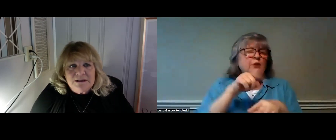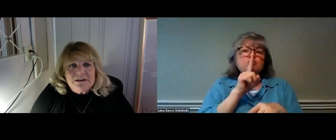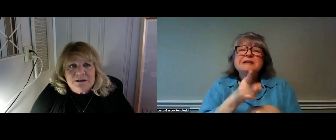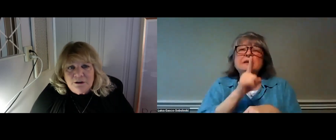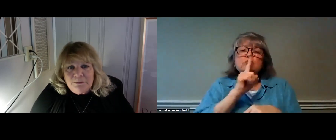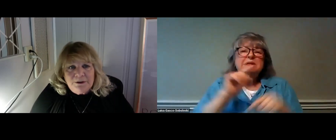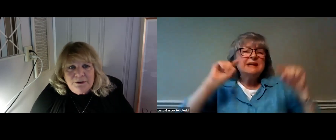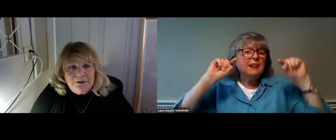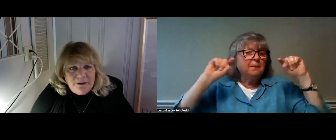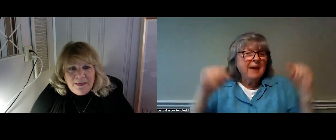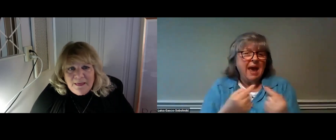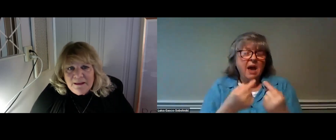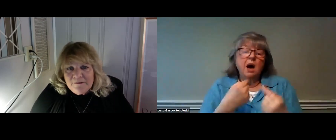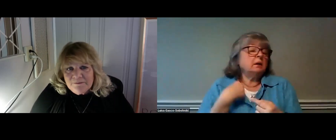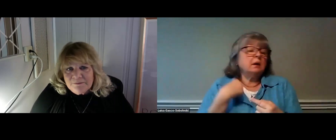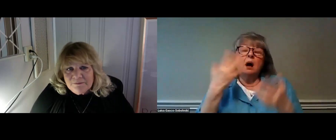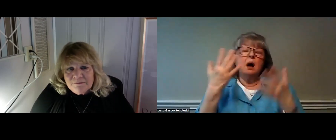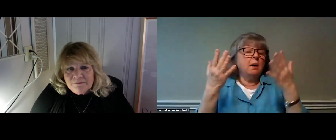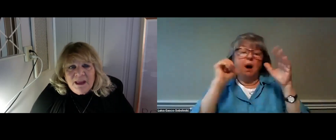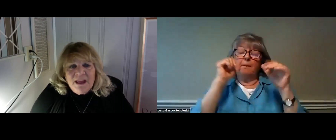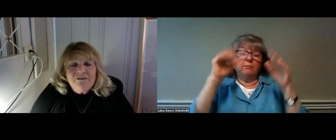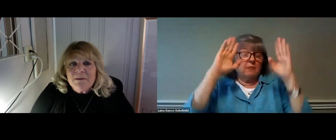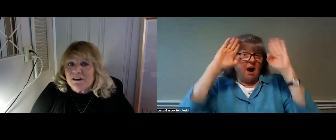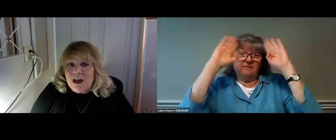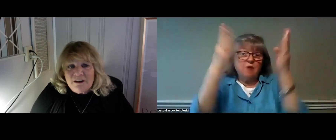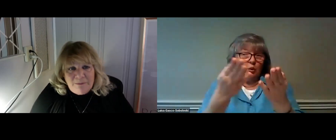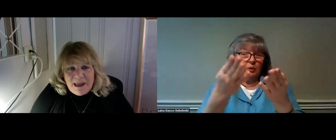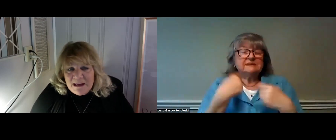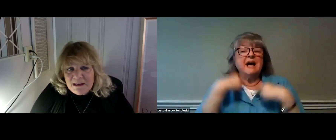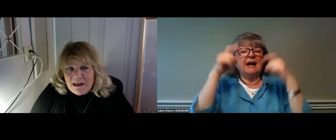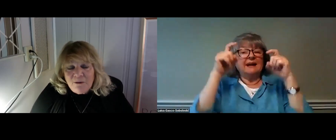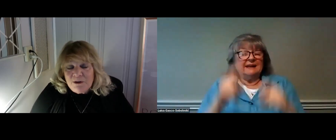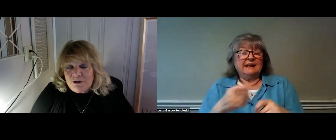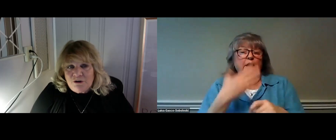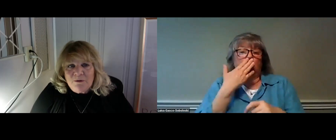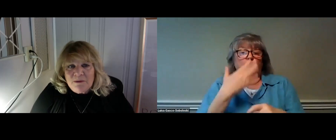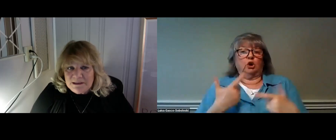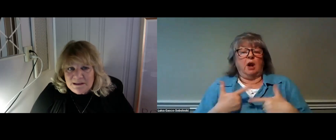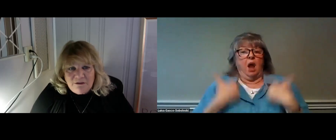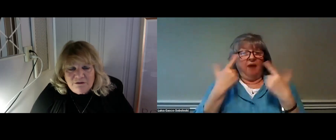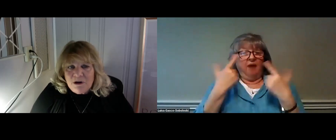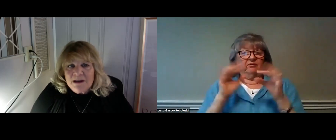an interpreter. If I'm in a lot of pain I don't want to trouble myself trying to